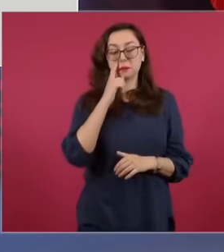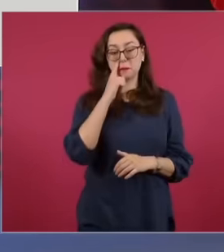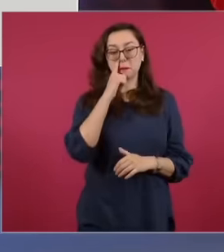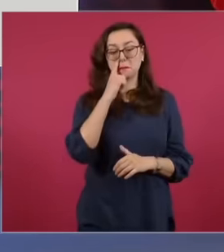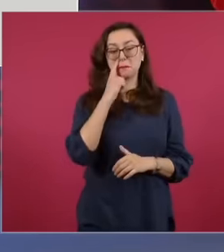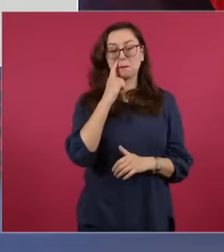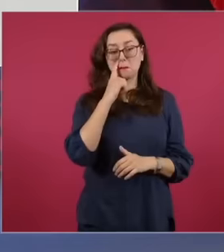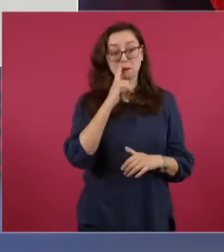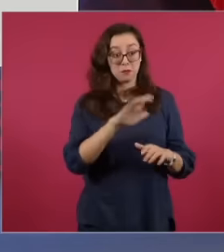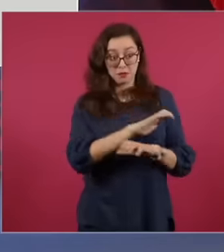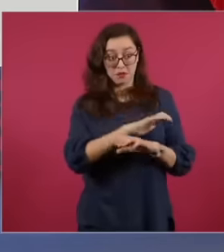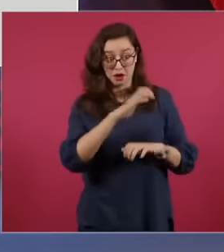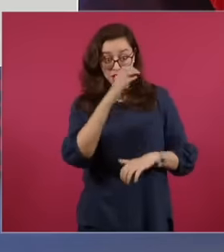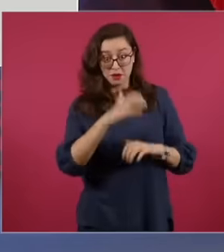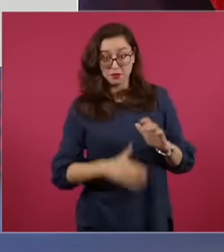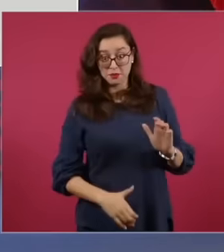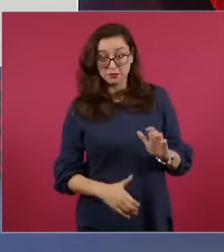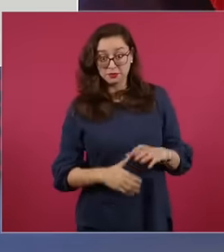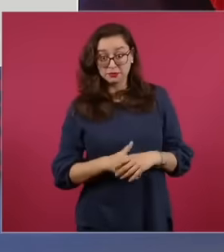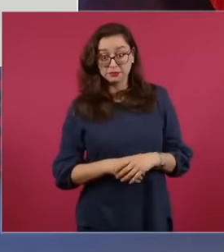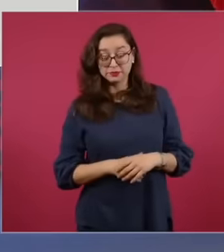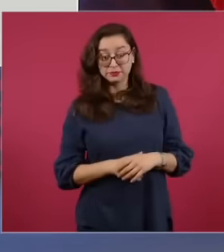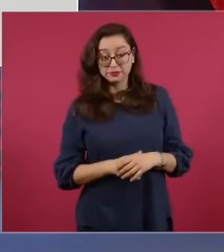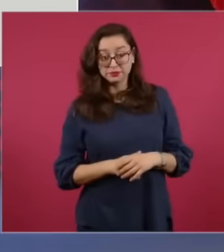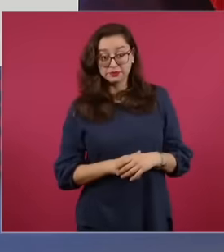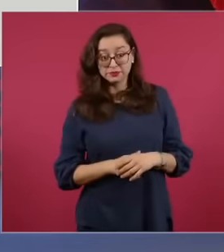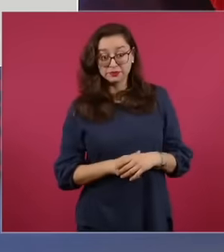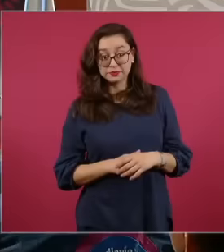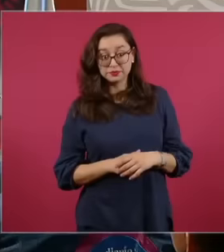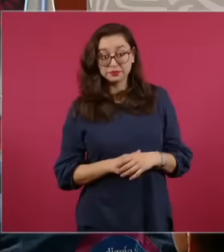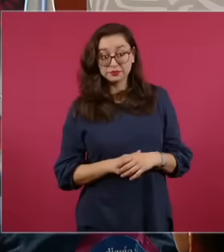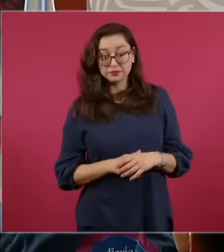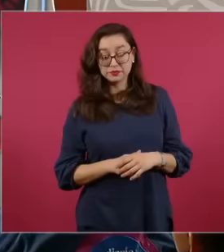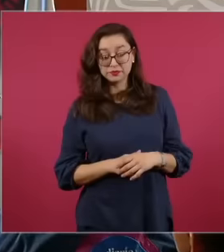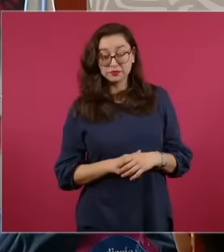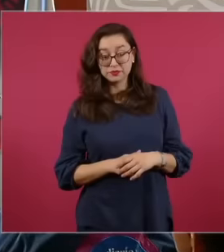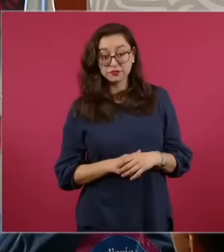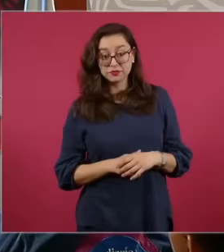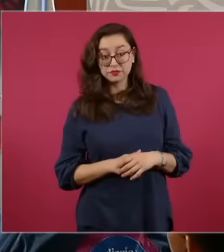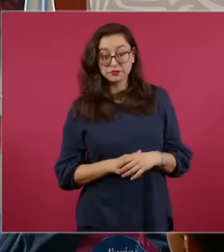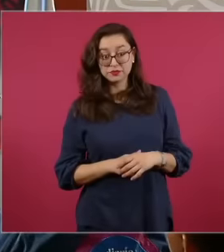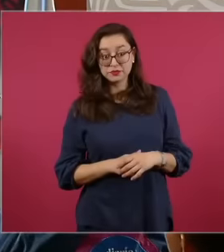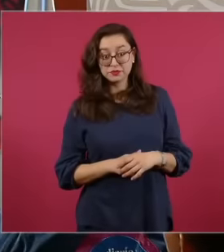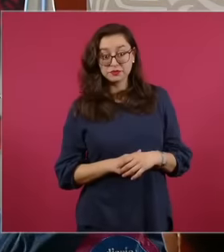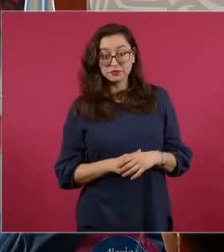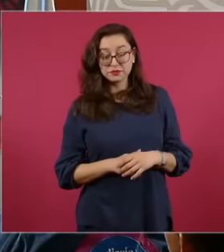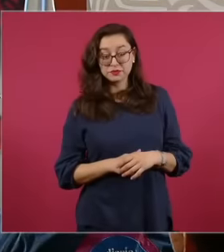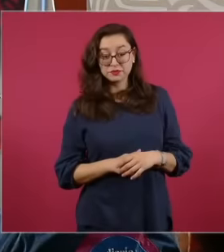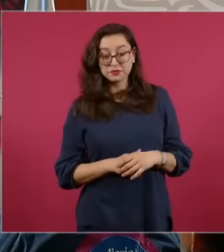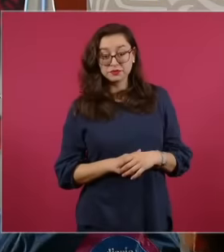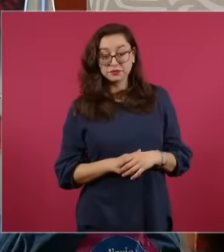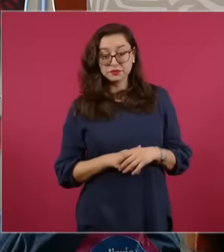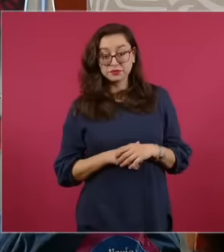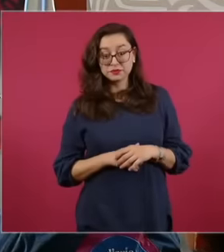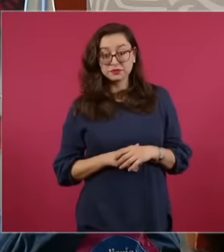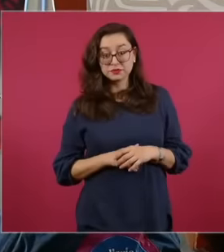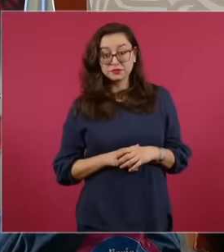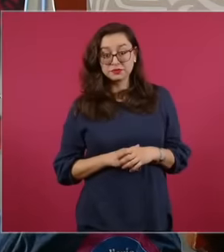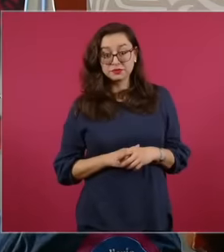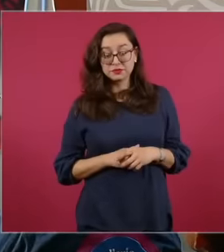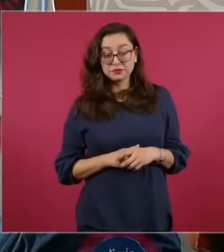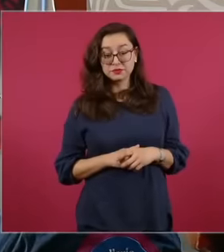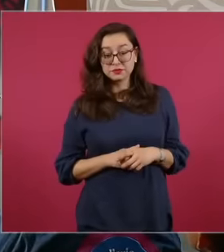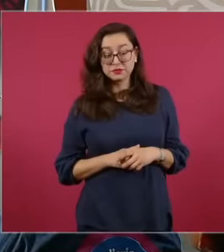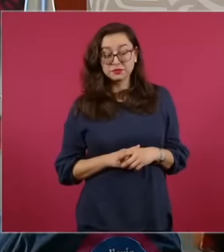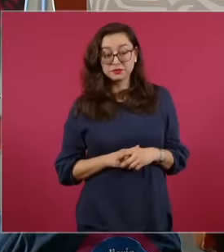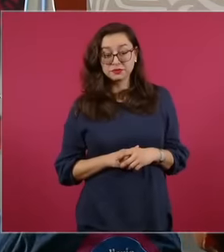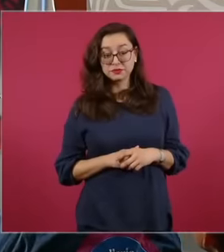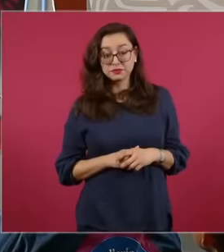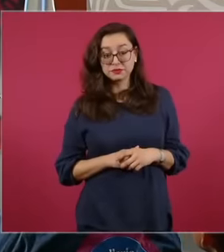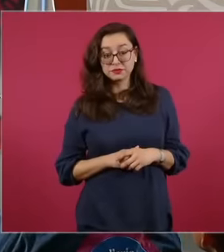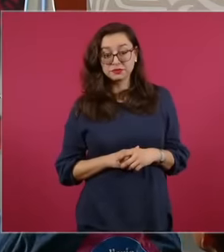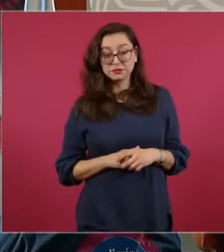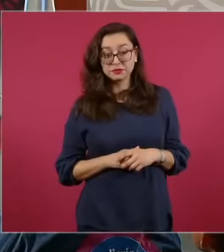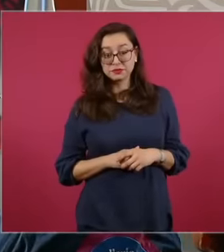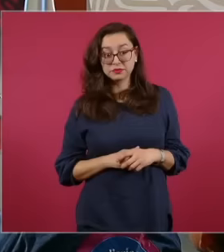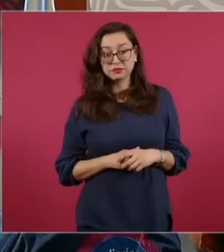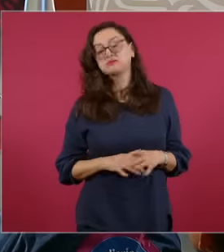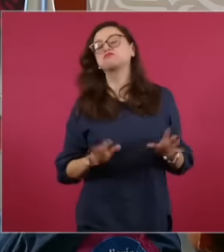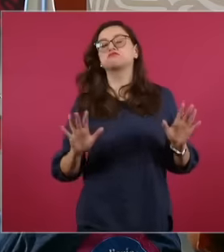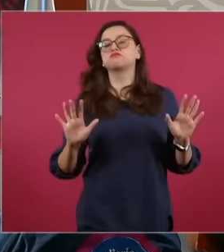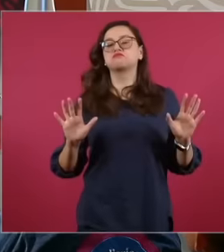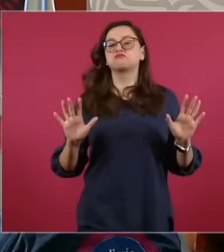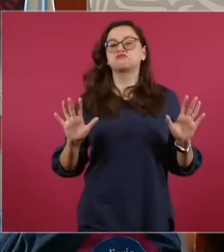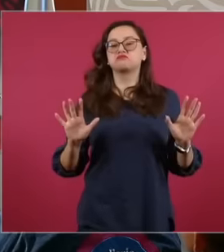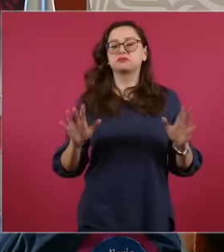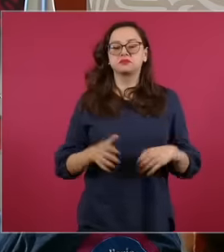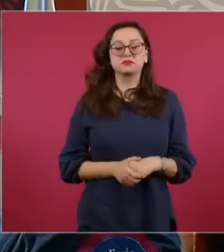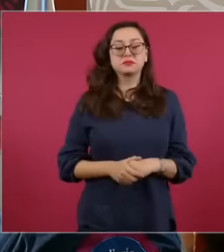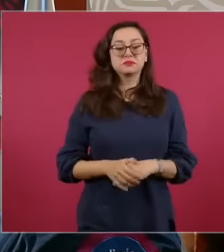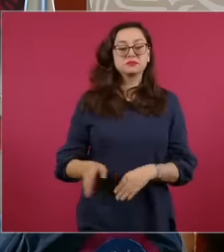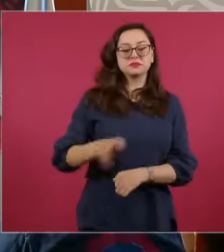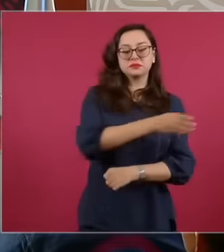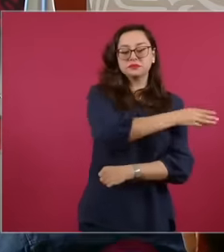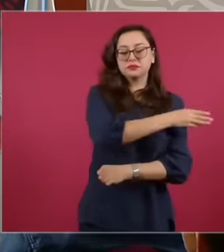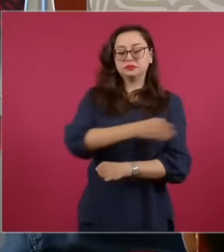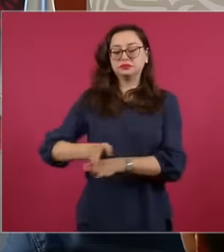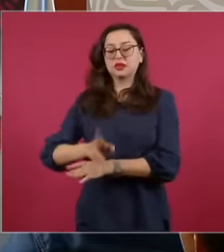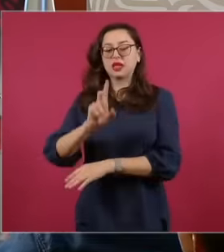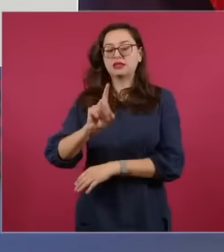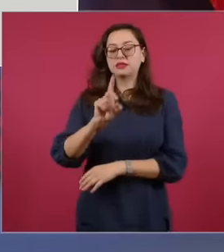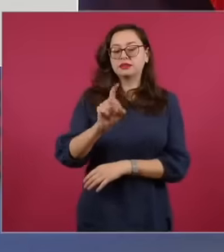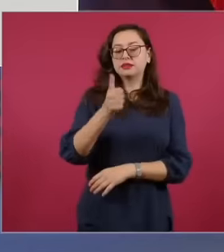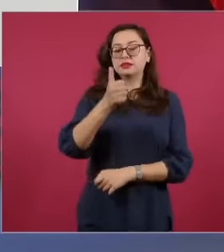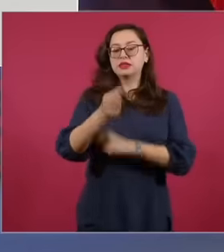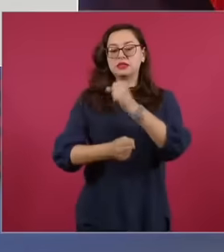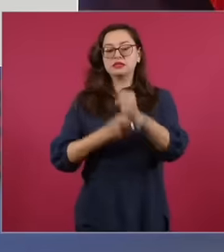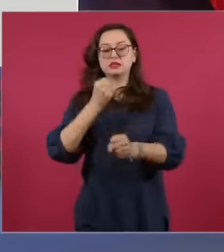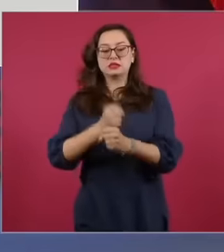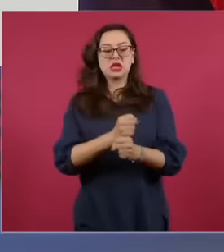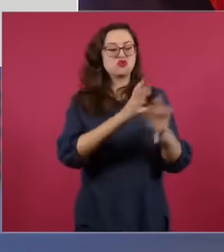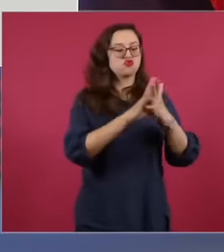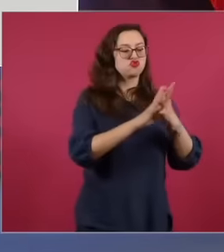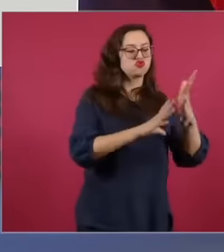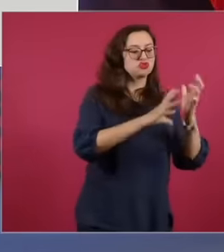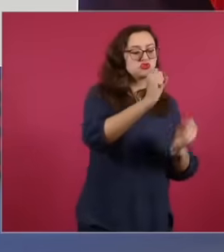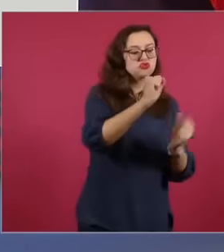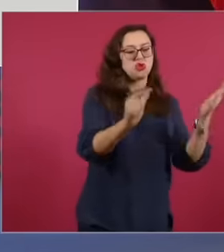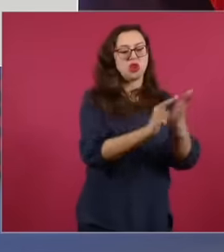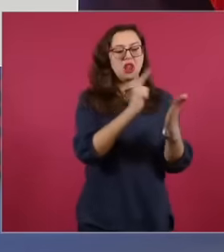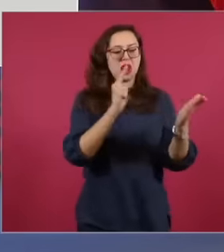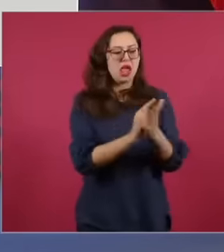it ends in the end during the neoliberal period the laws were approved by Slogan and by way